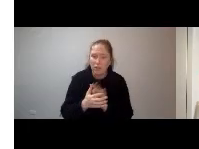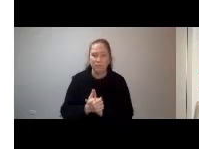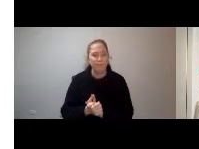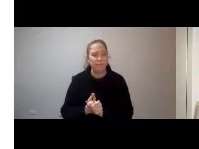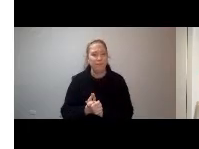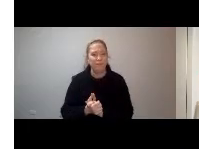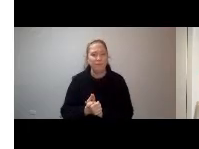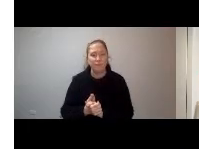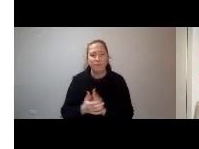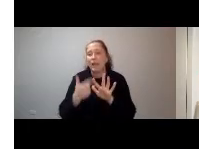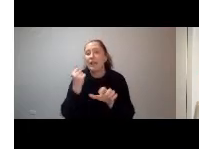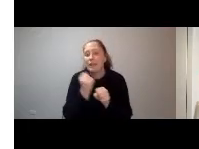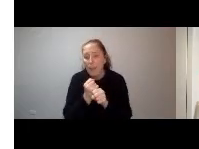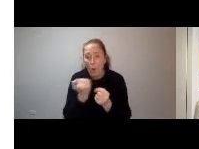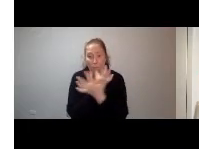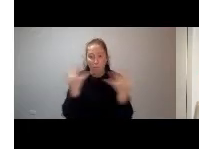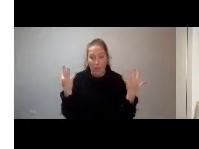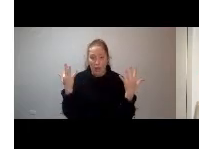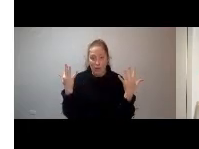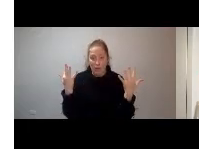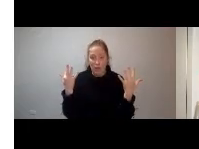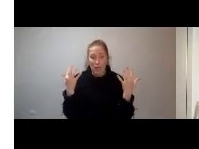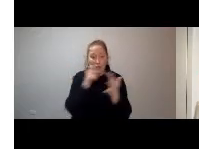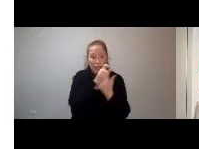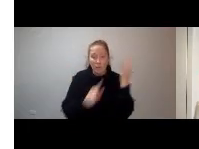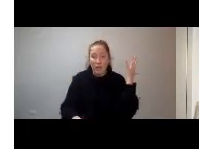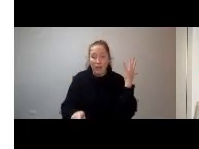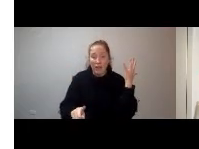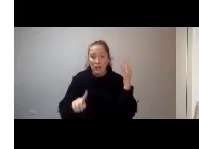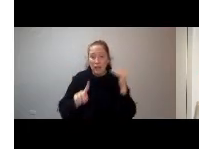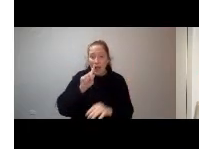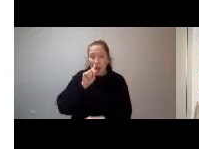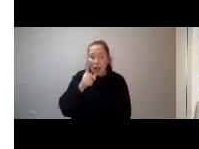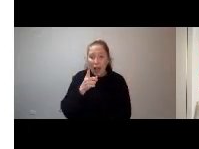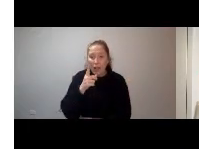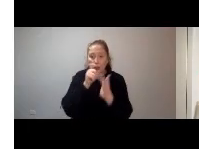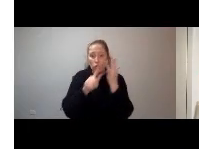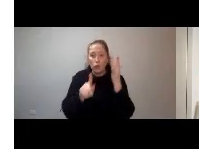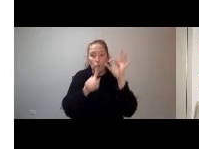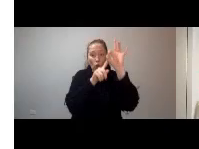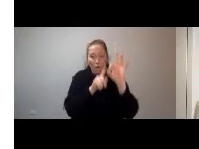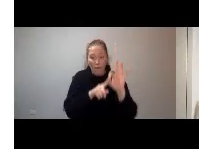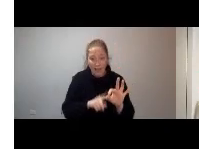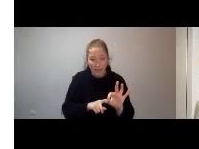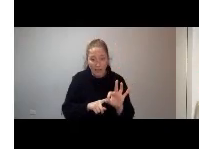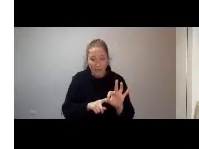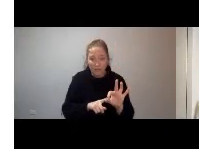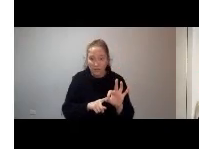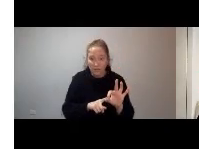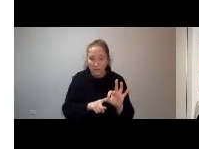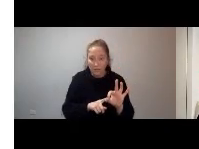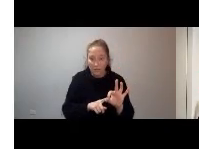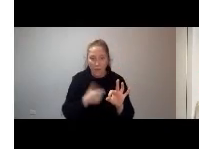many, many people with disabilities to use surveys, which use complicated language,